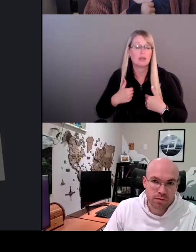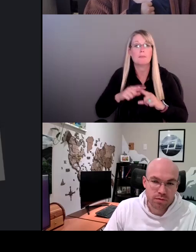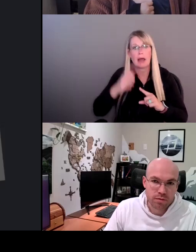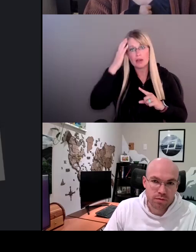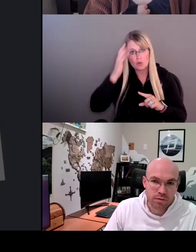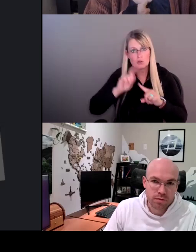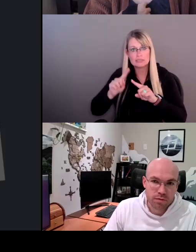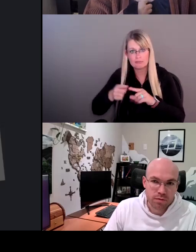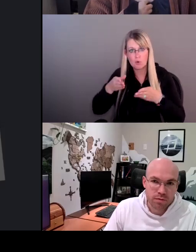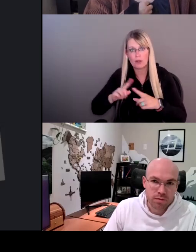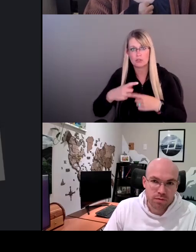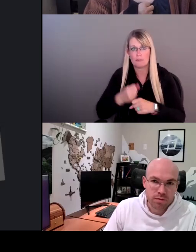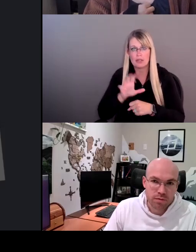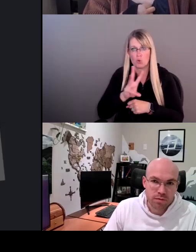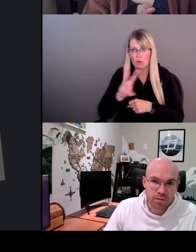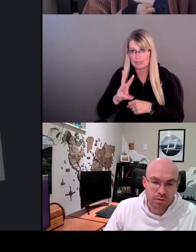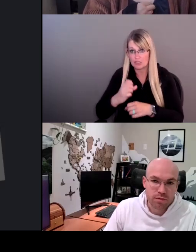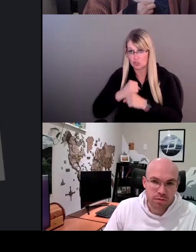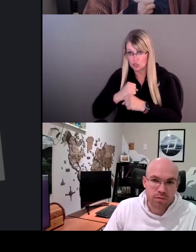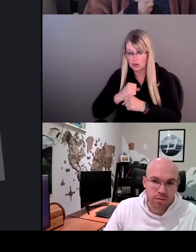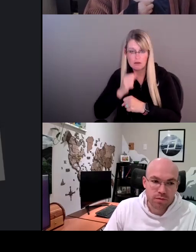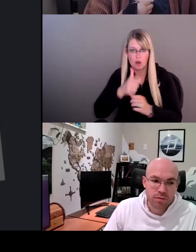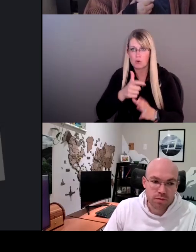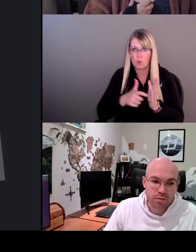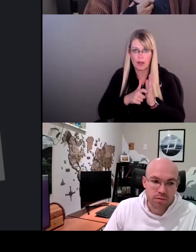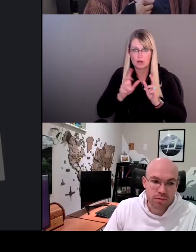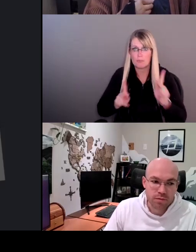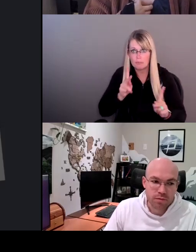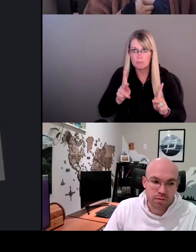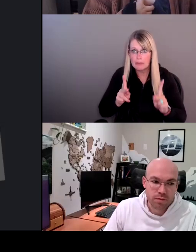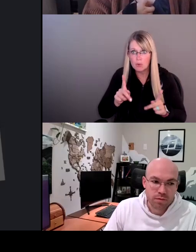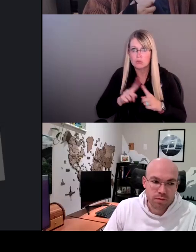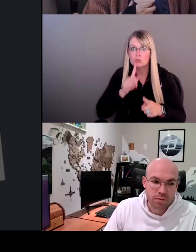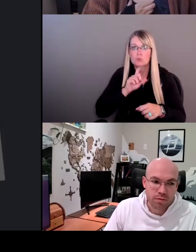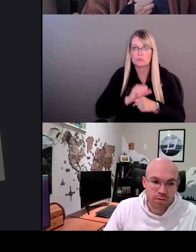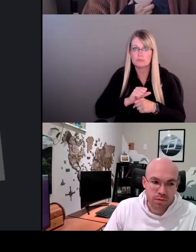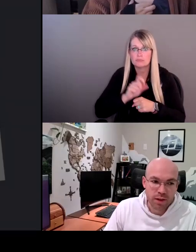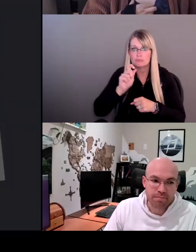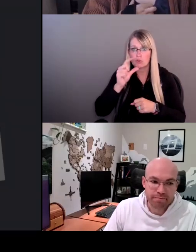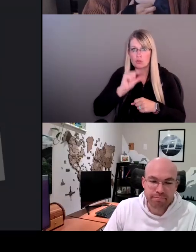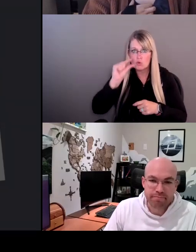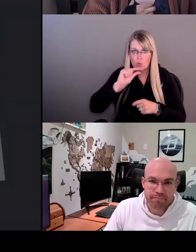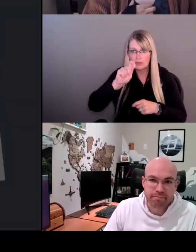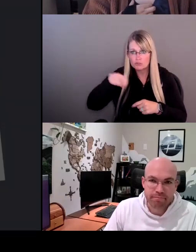can make your website secure that do not require humans to check the Google checkbox. I think